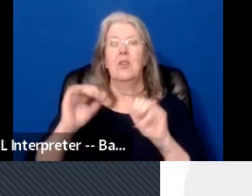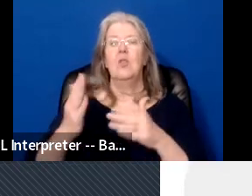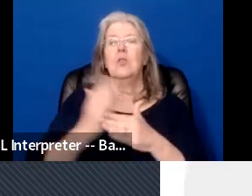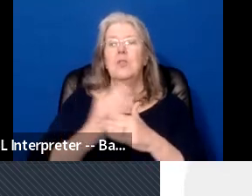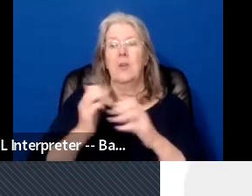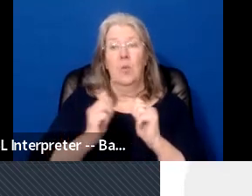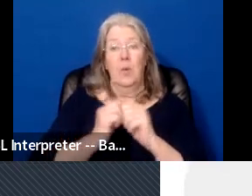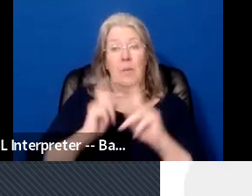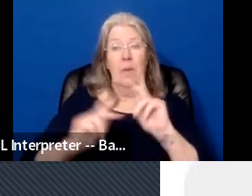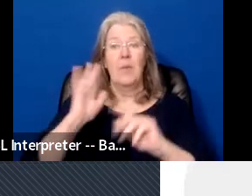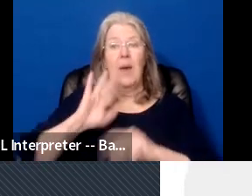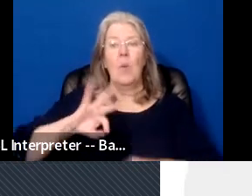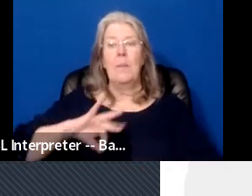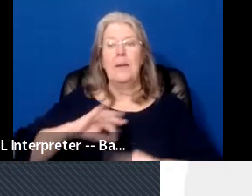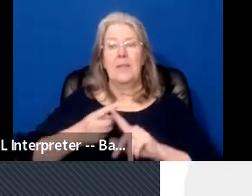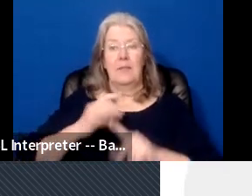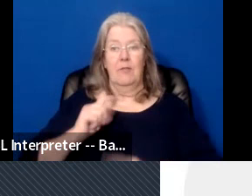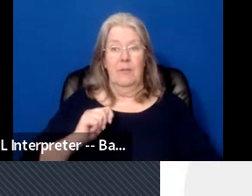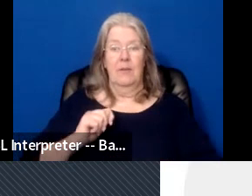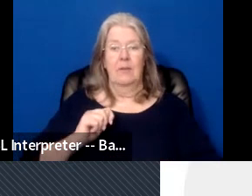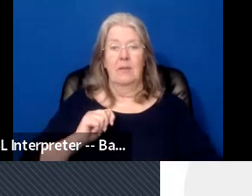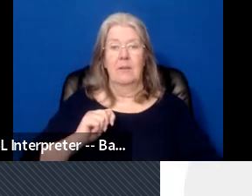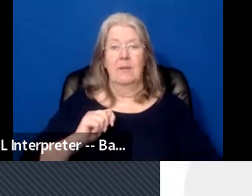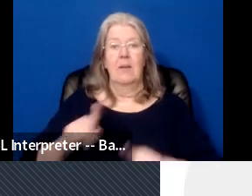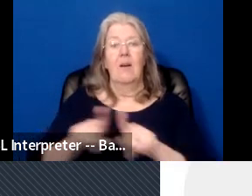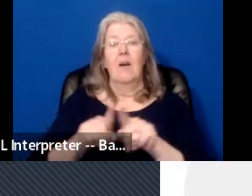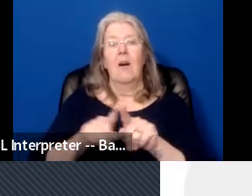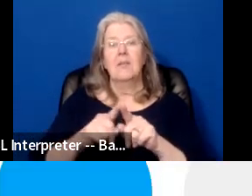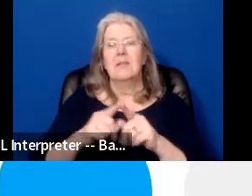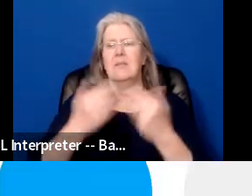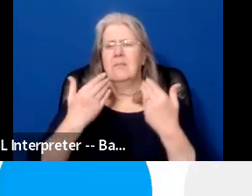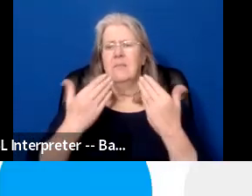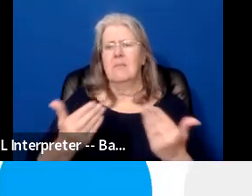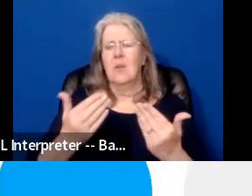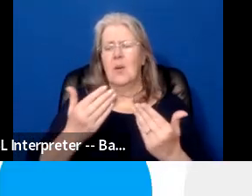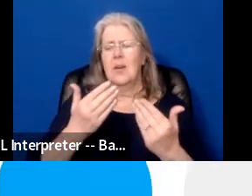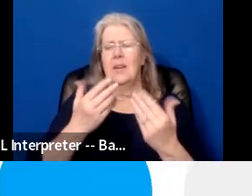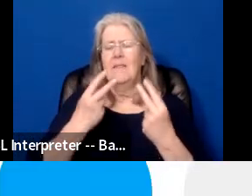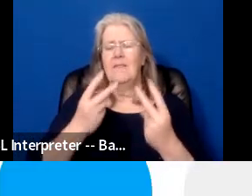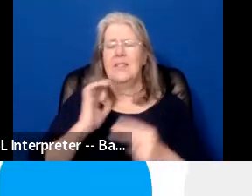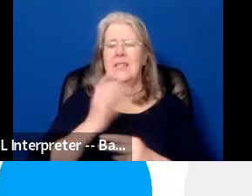from it. And then I would like to encourage you to visit our website at the Institute.